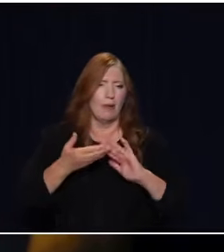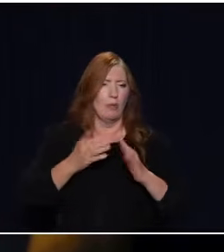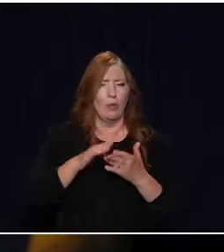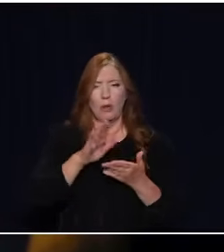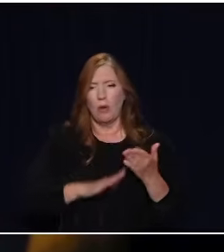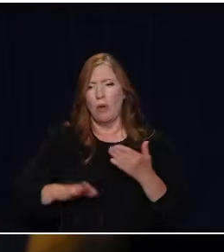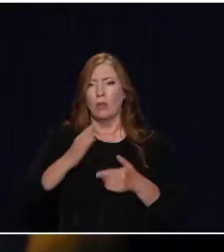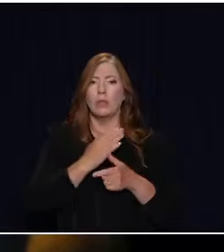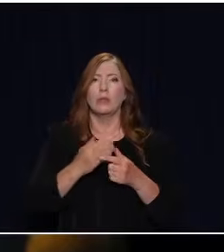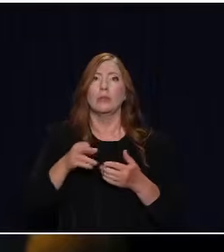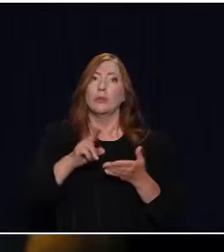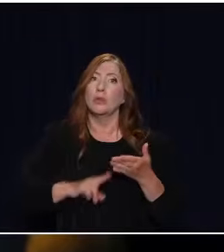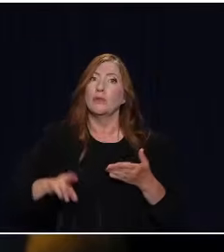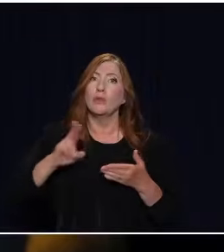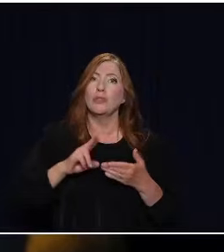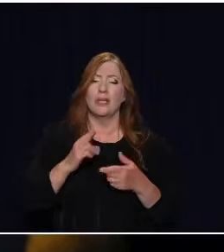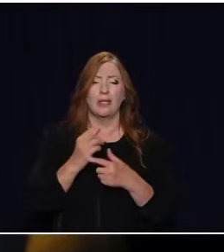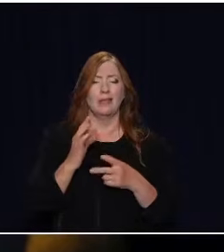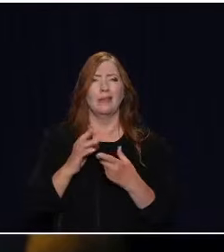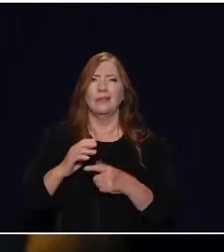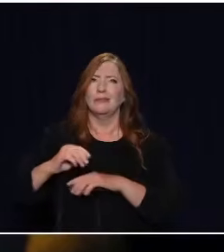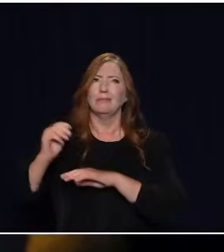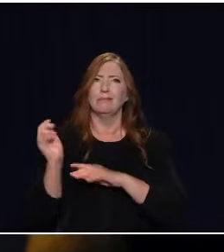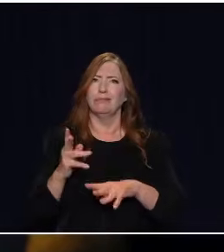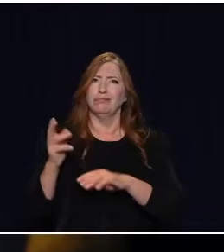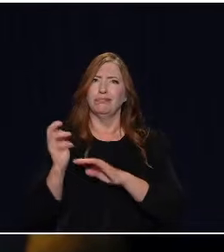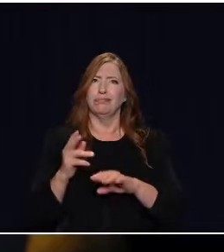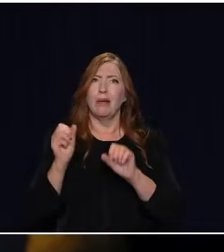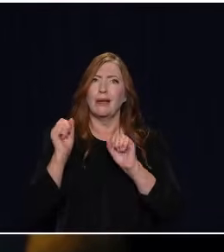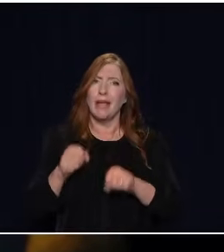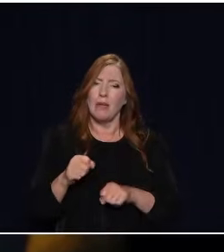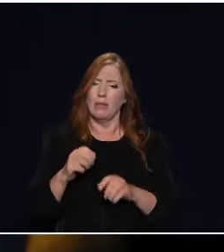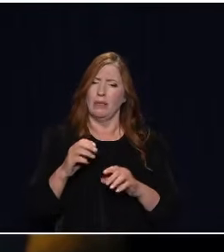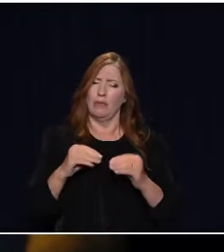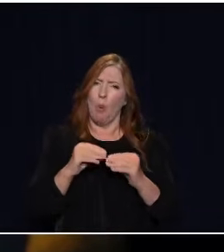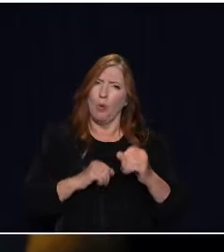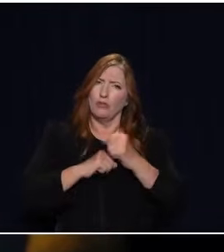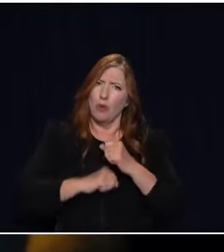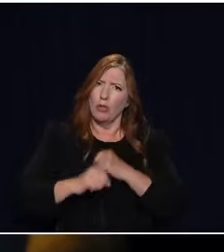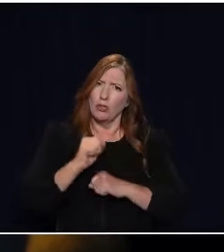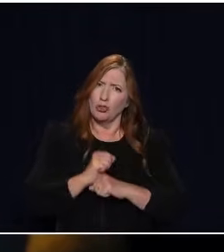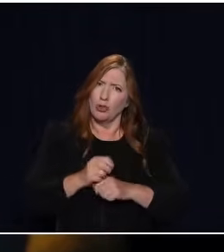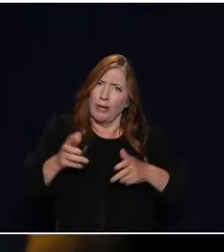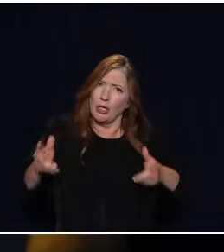THAT IS AN EXAMPLE OF WHAT WE CAN DO THROUGHOUT THE STATE. WORKING WITH COMMUNITY COLLEGES